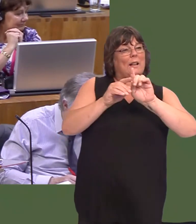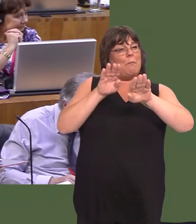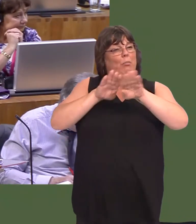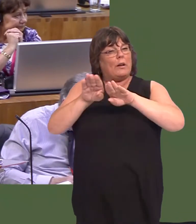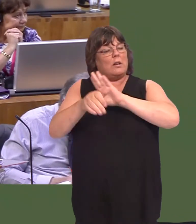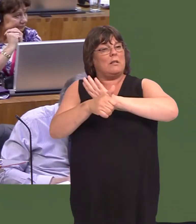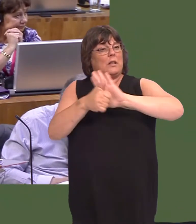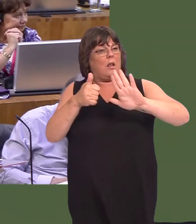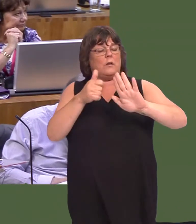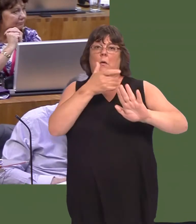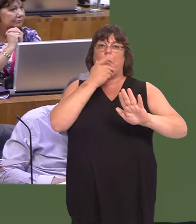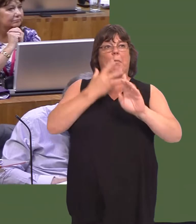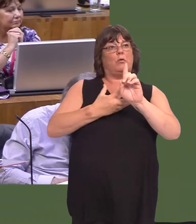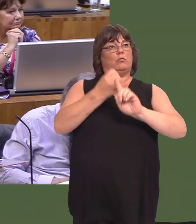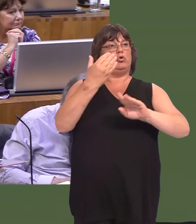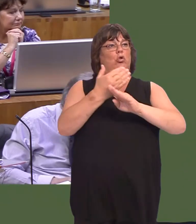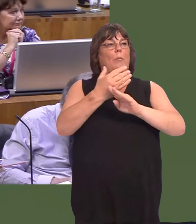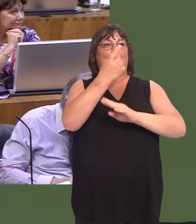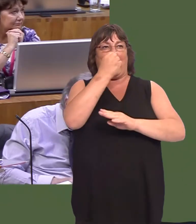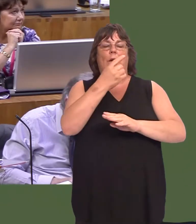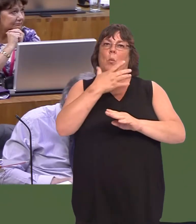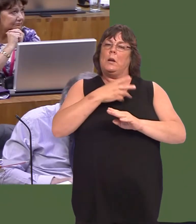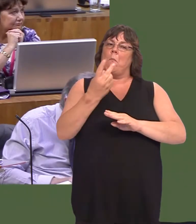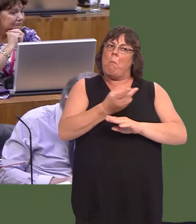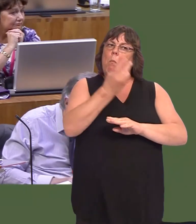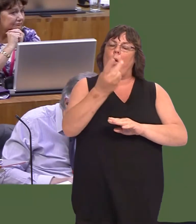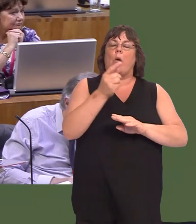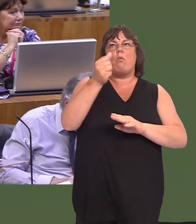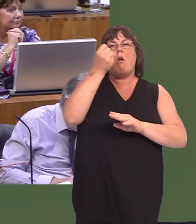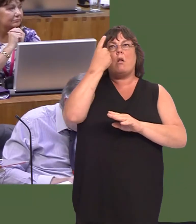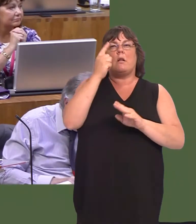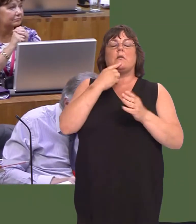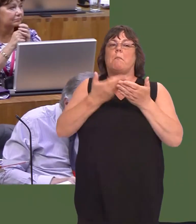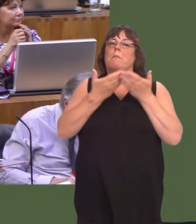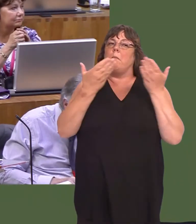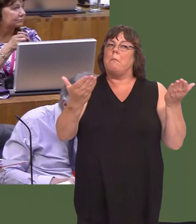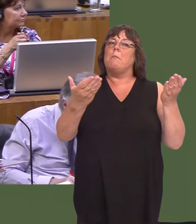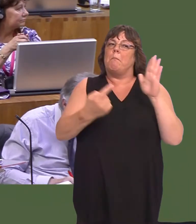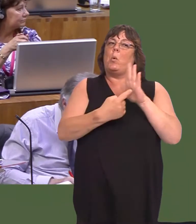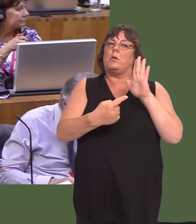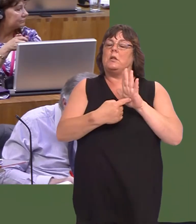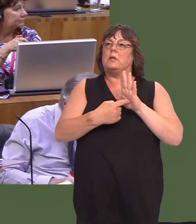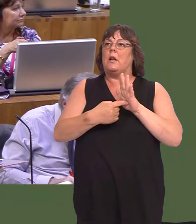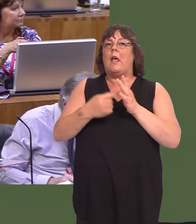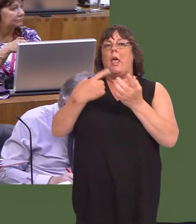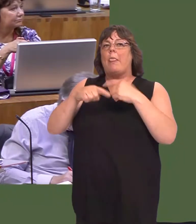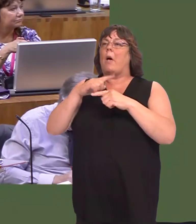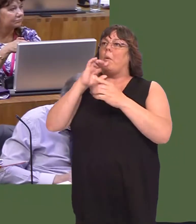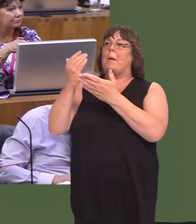We do understand that that balance is important, and, of course, this will be part of the way in which we consider this ultimately.